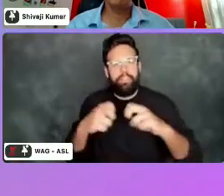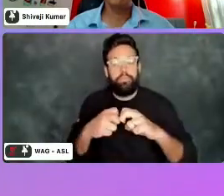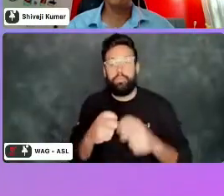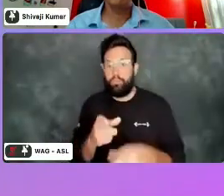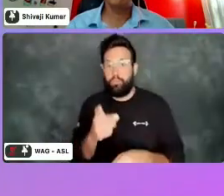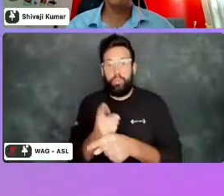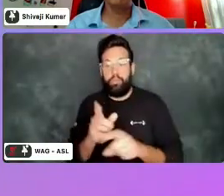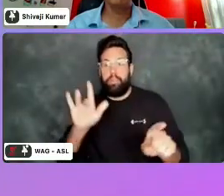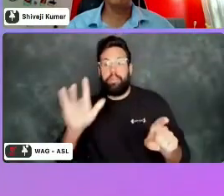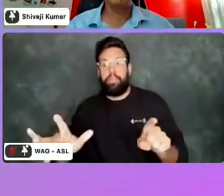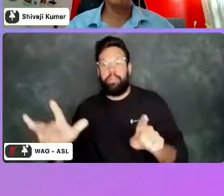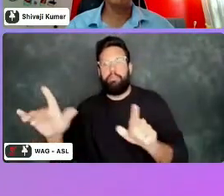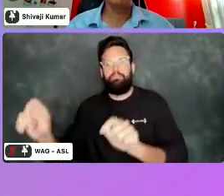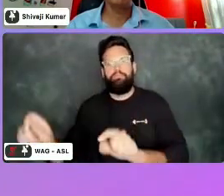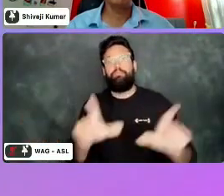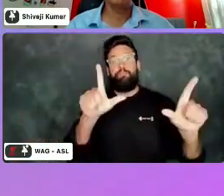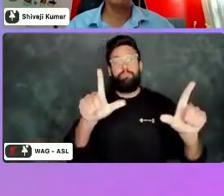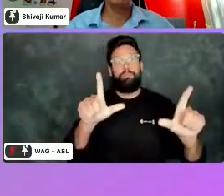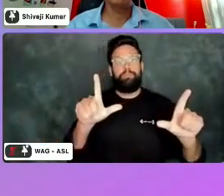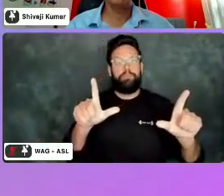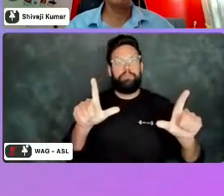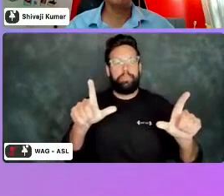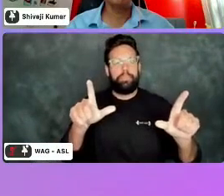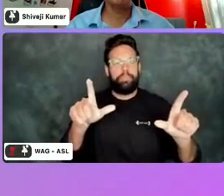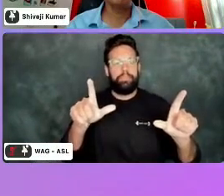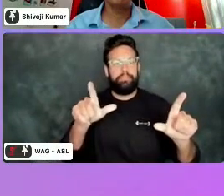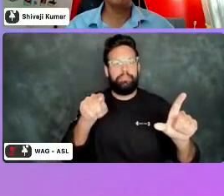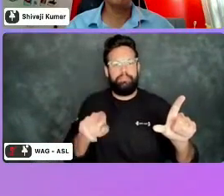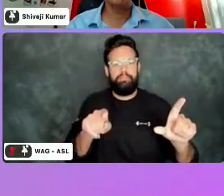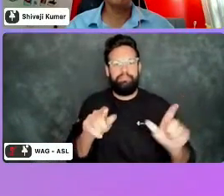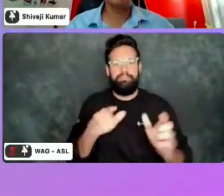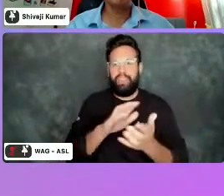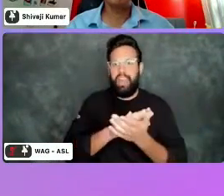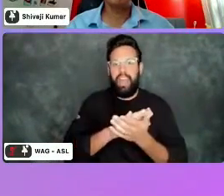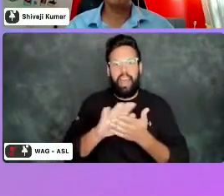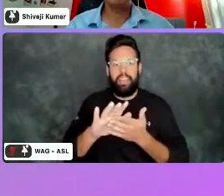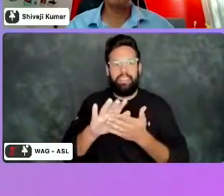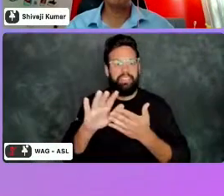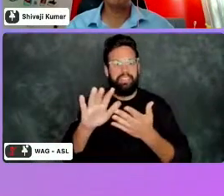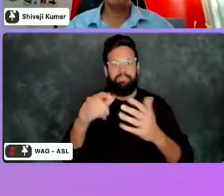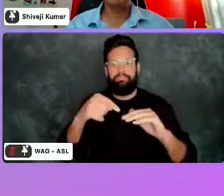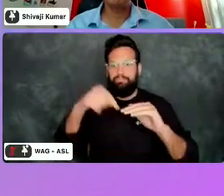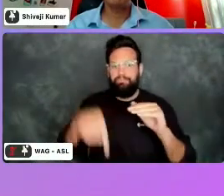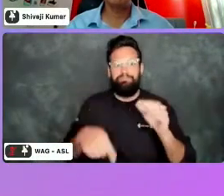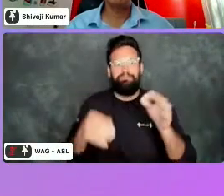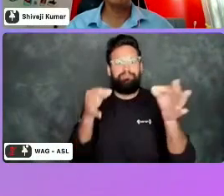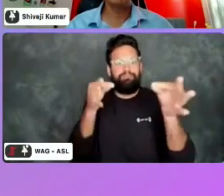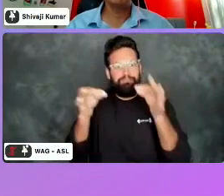and you got yourself a nice dynamic generated page for your specific issue that you found